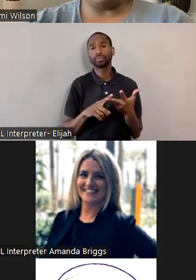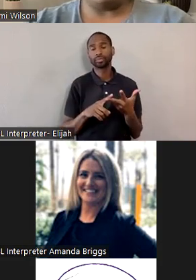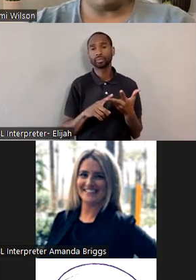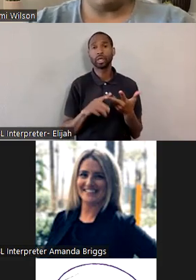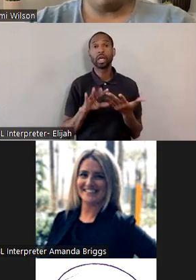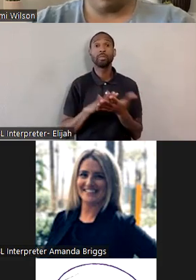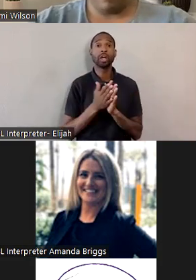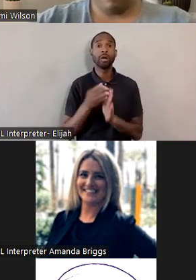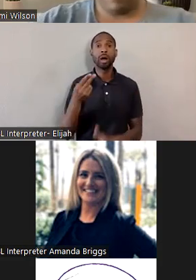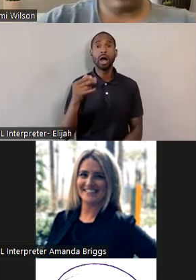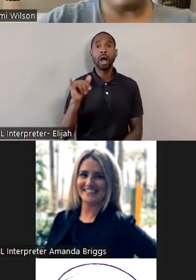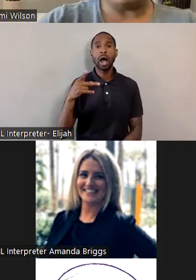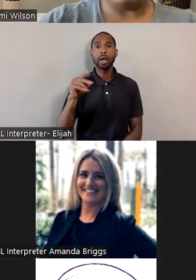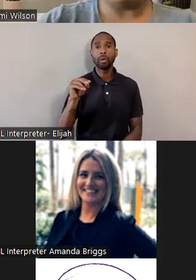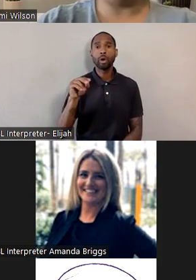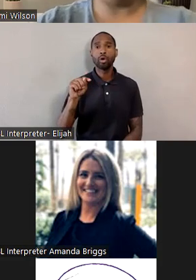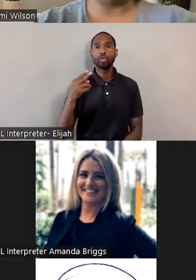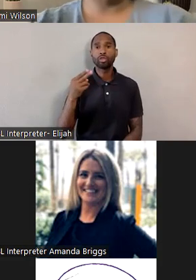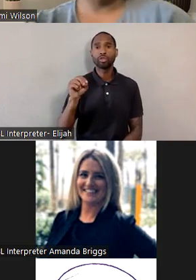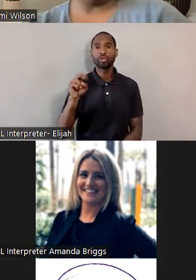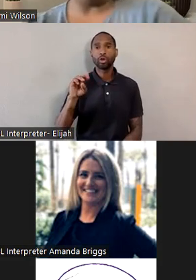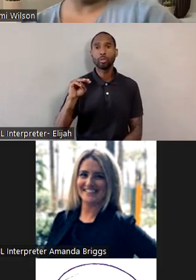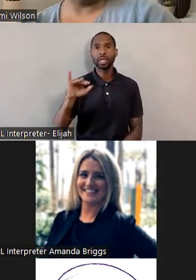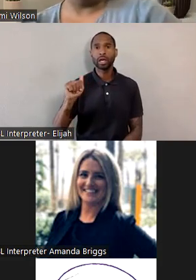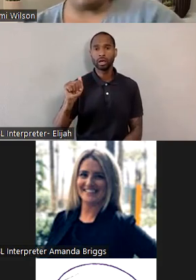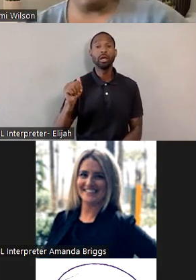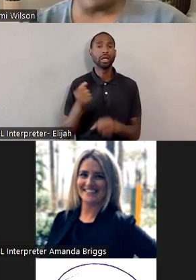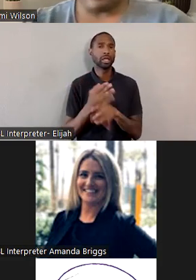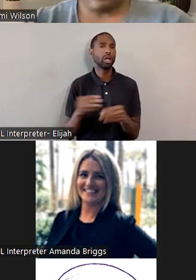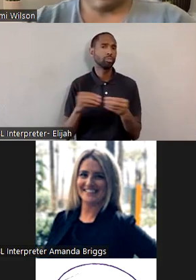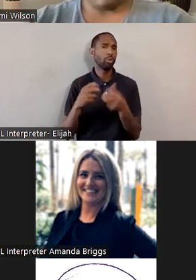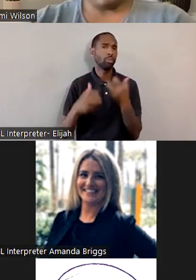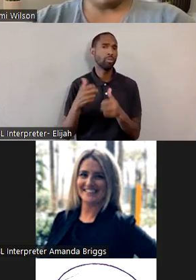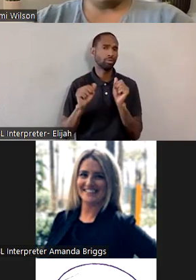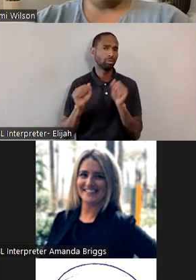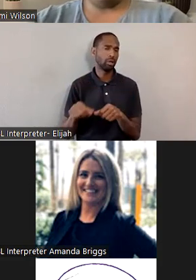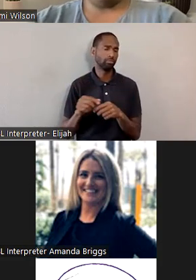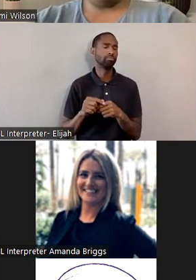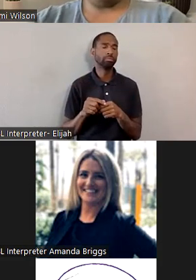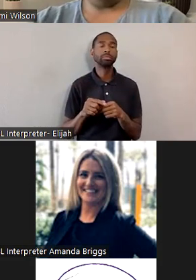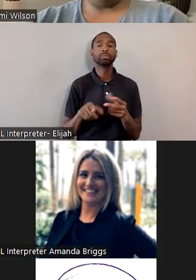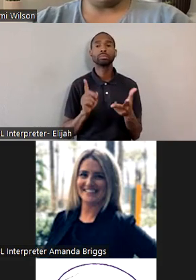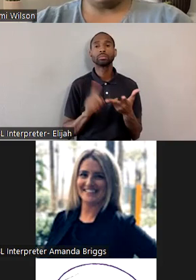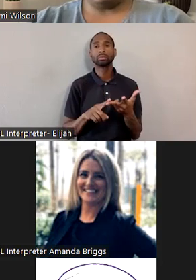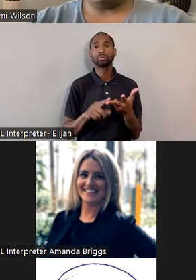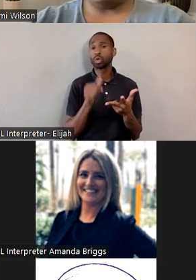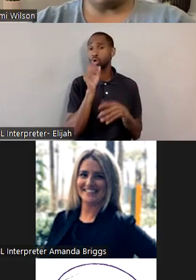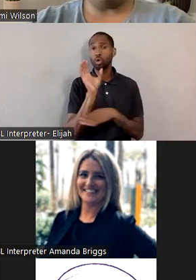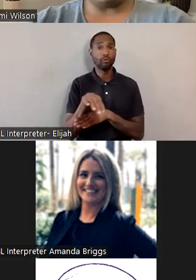or it can cause more problems than it helps. Don't force them to try to force